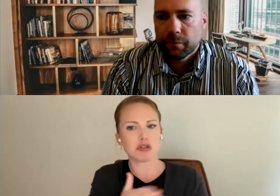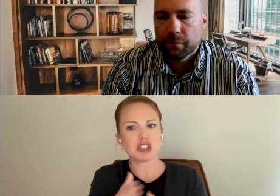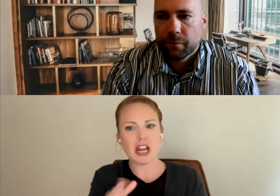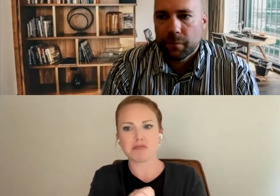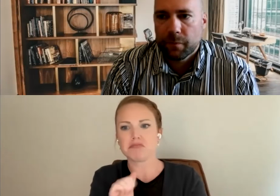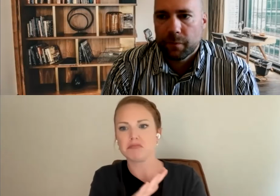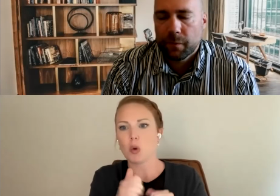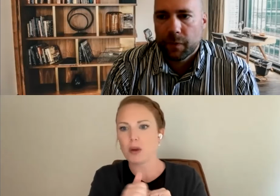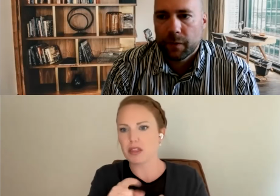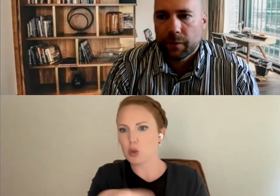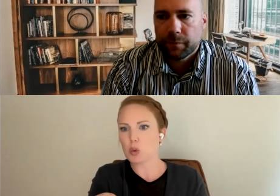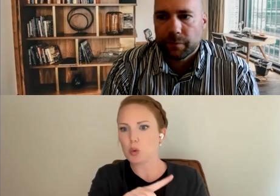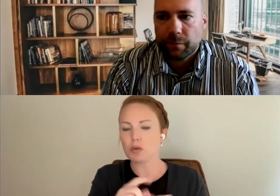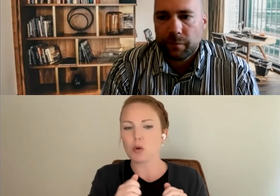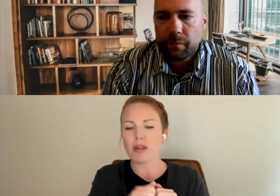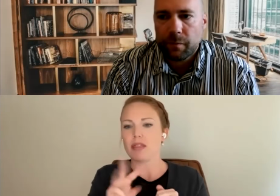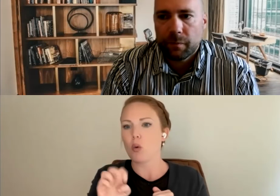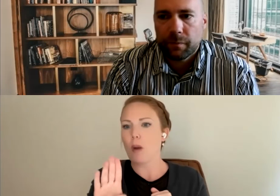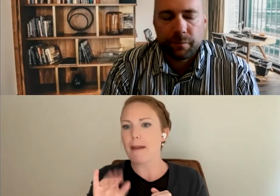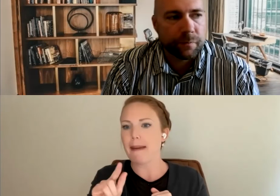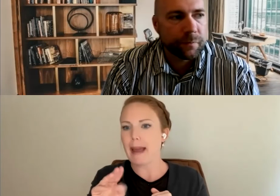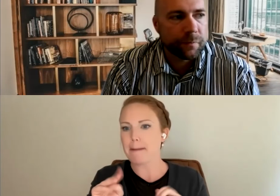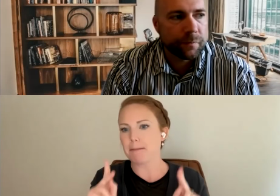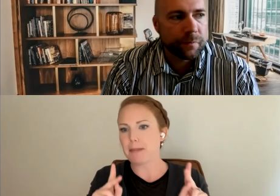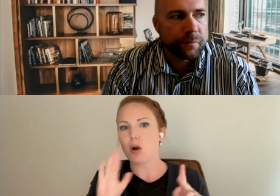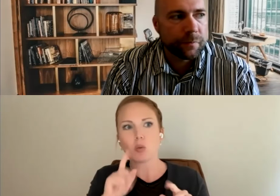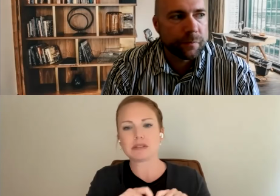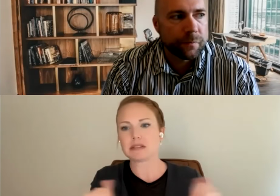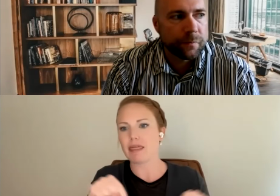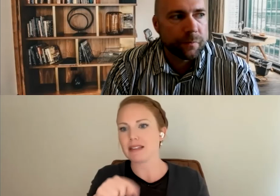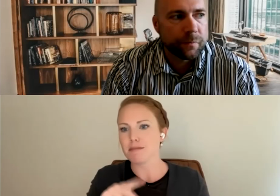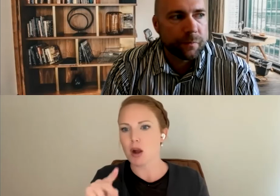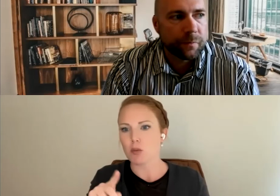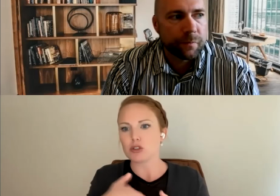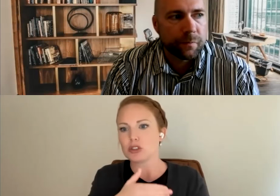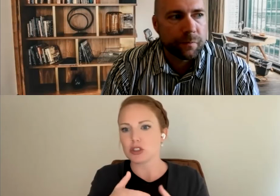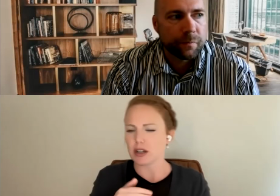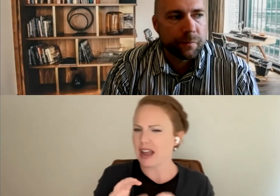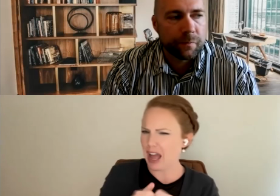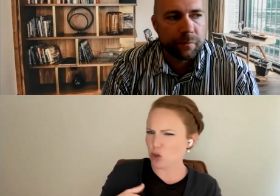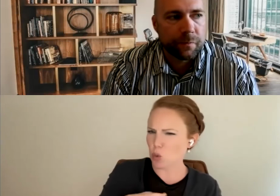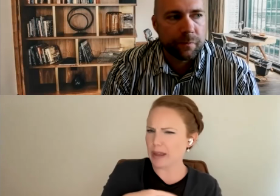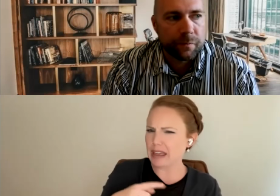with the appropriate WebAIM folks. How do we deal with dynamic reports that change over time?